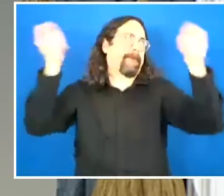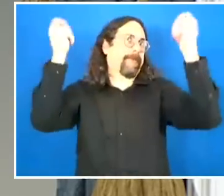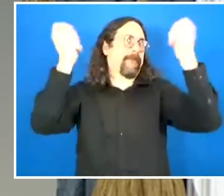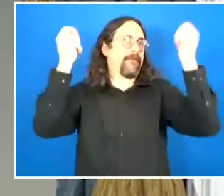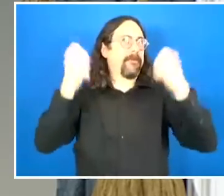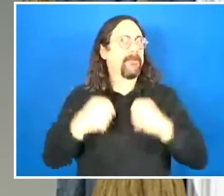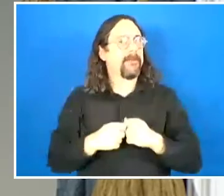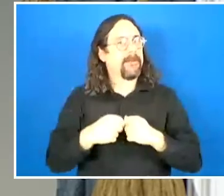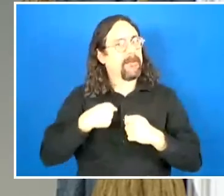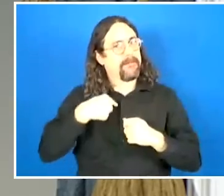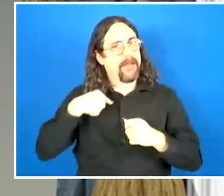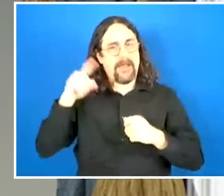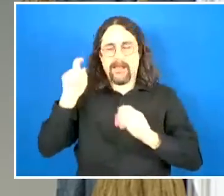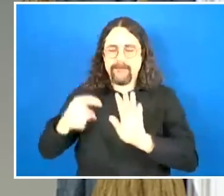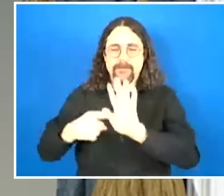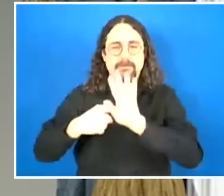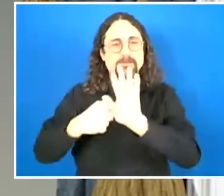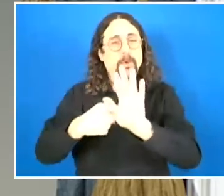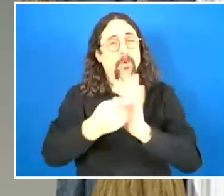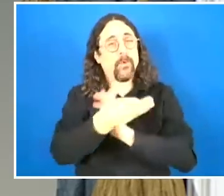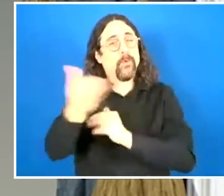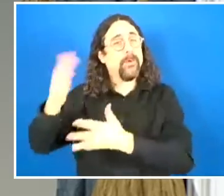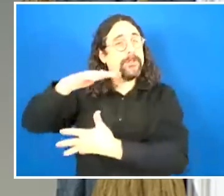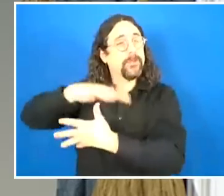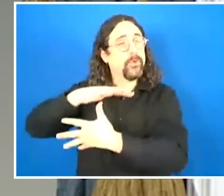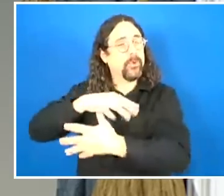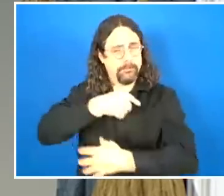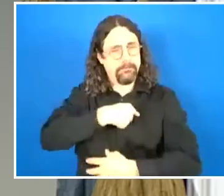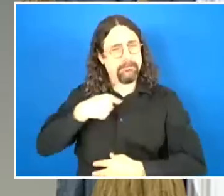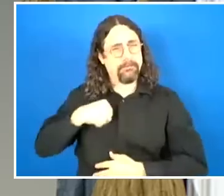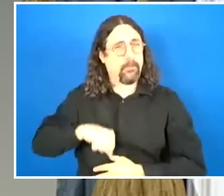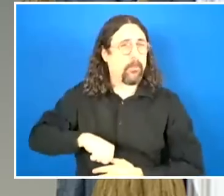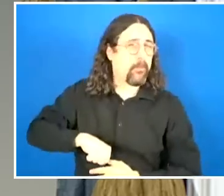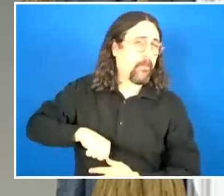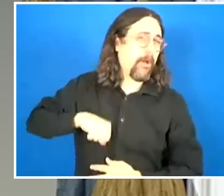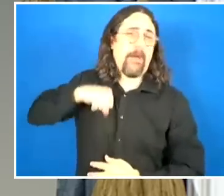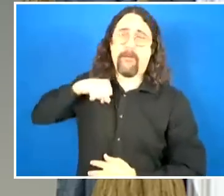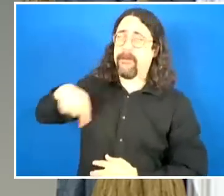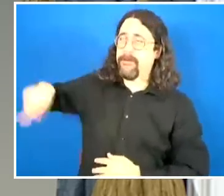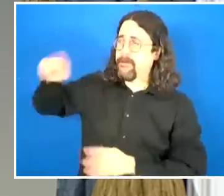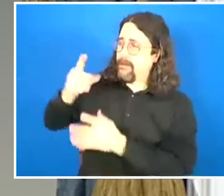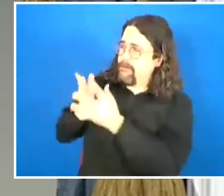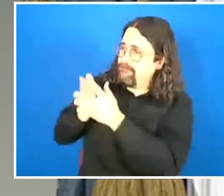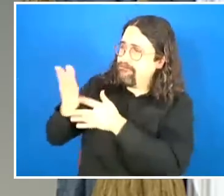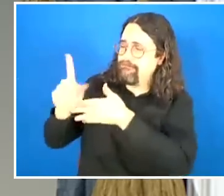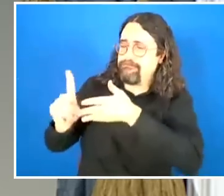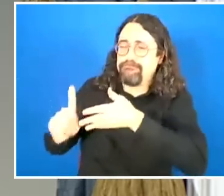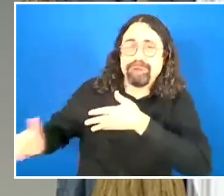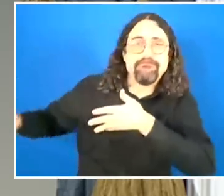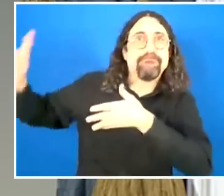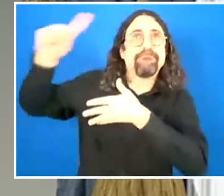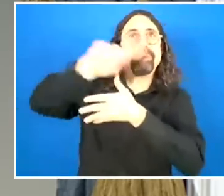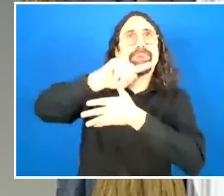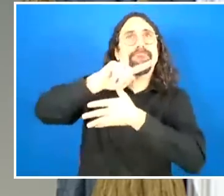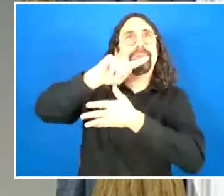THEM AS WELL BUT WE WANT YOU TO KNOW WE'RE PROUD OF YOU. THIS ACCOUNTS FOR THE EXTRA SUPPORT THAT STUDENTS ARE